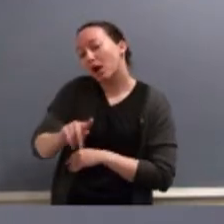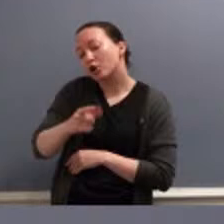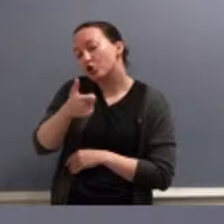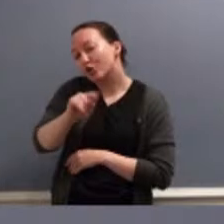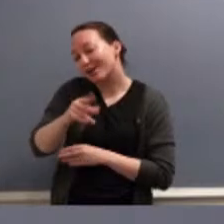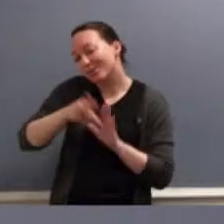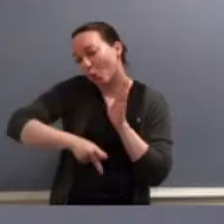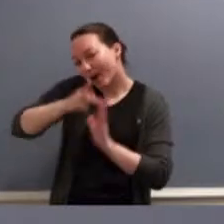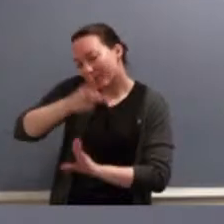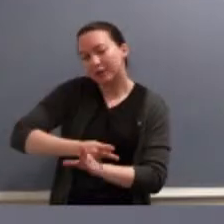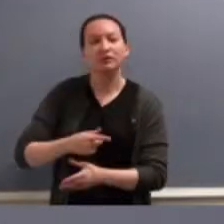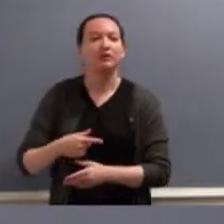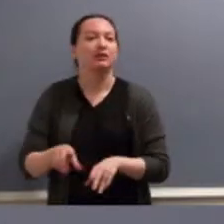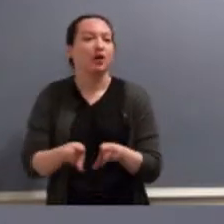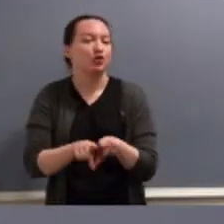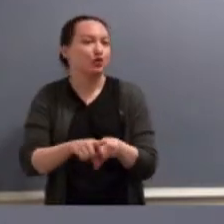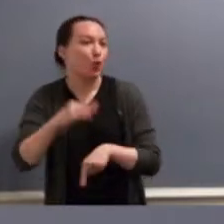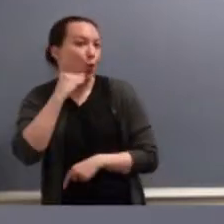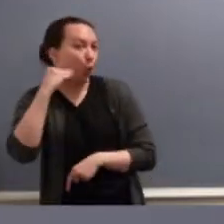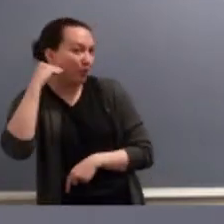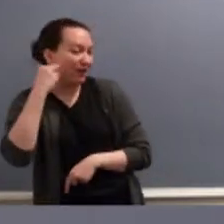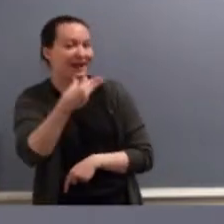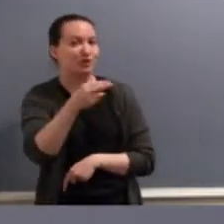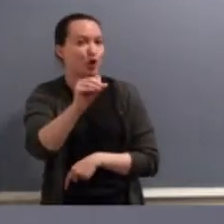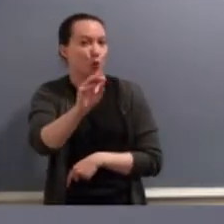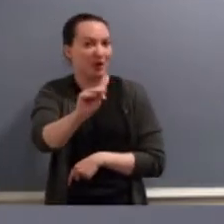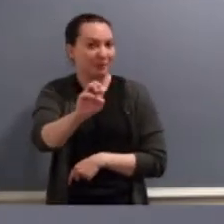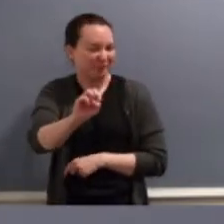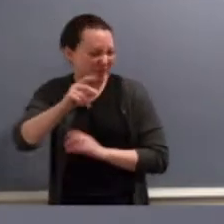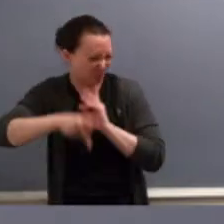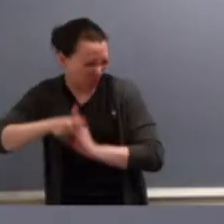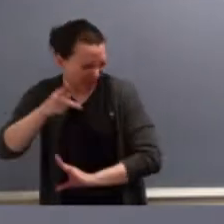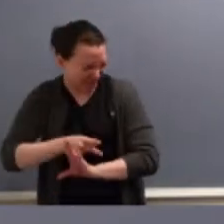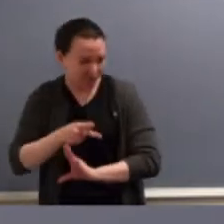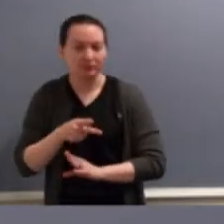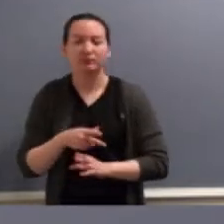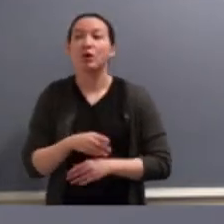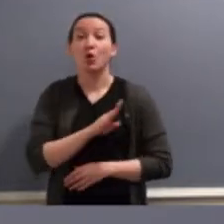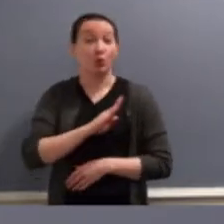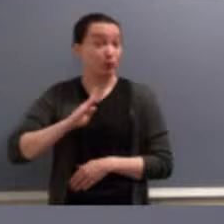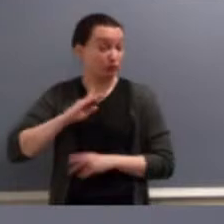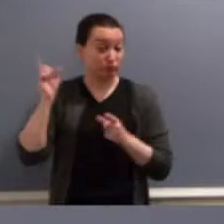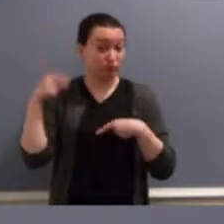it implements implements the HOME program for the county which the Board is used to fund affordable